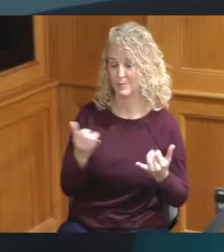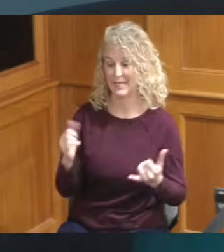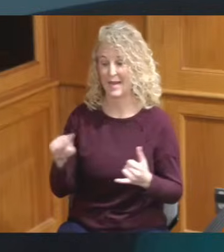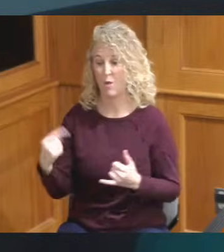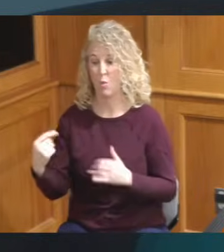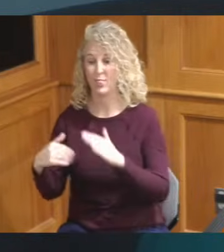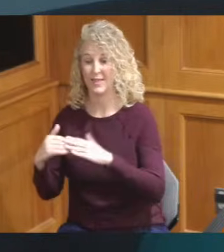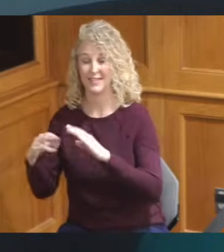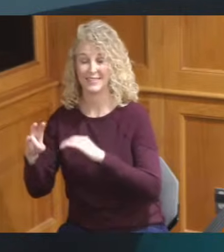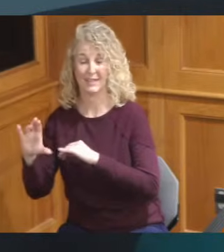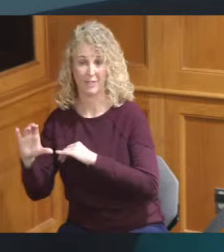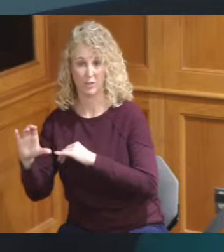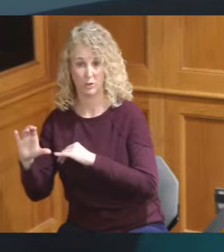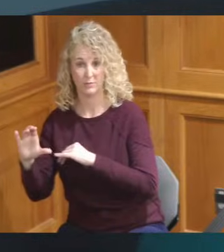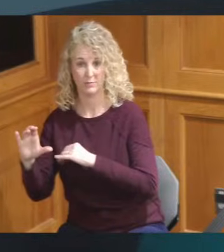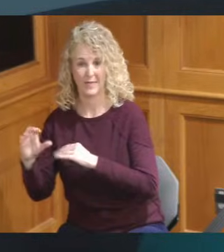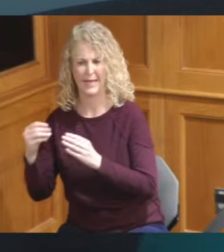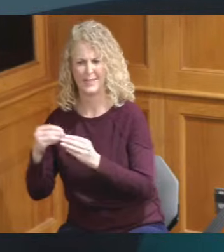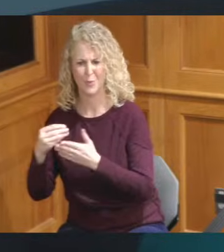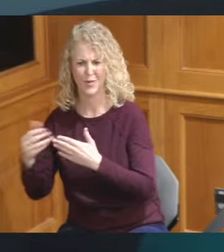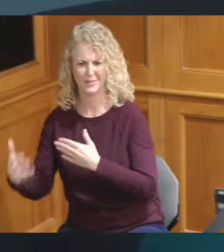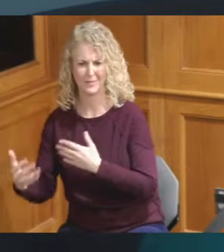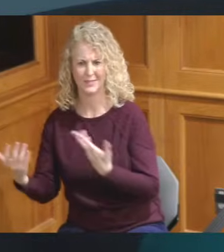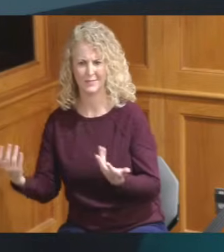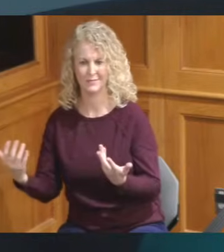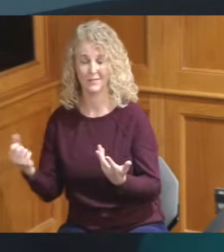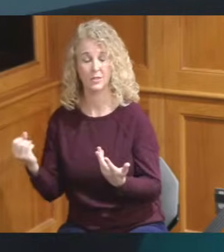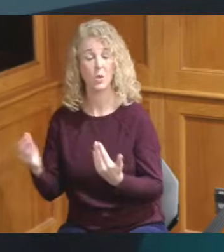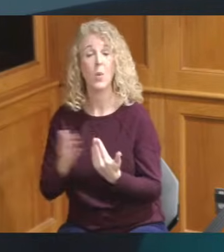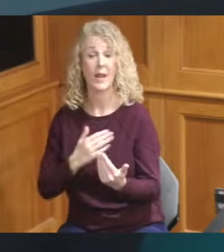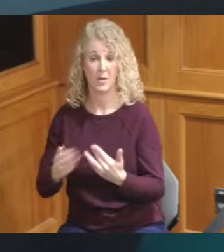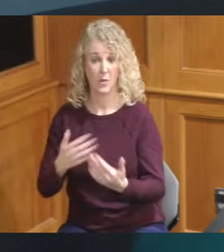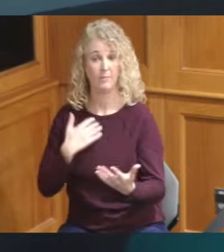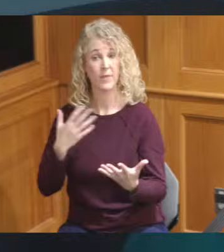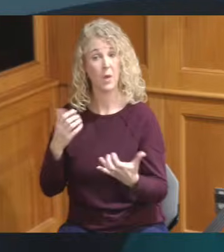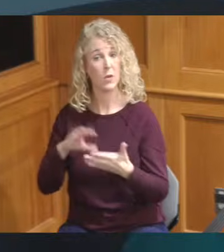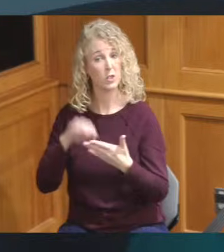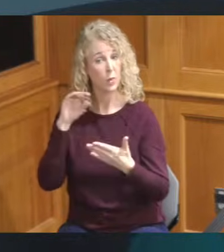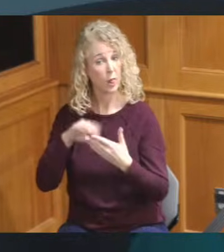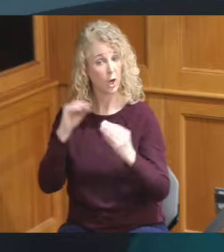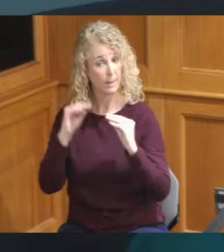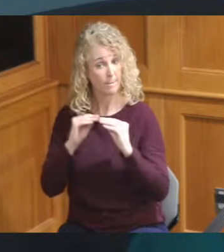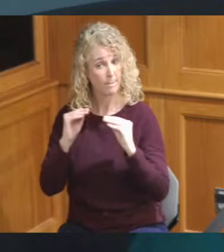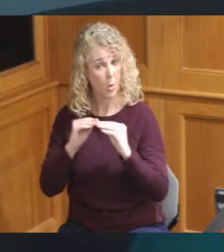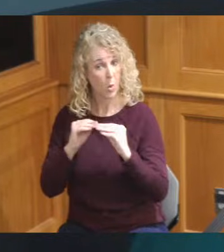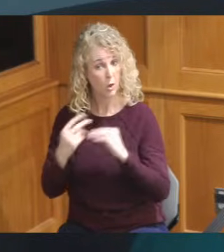There were two key things that was brought up and I look forward to hearing more about it. One is